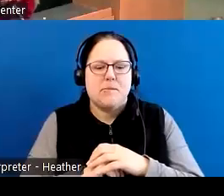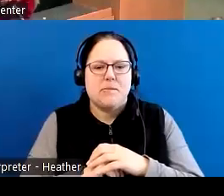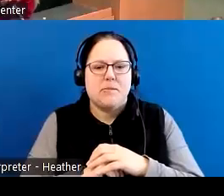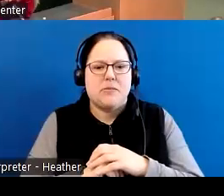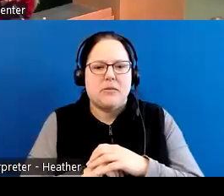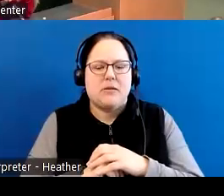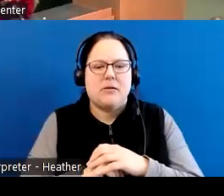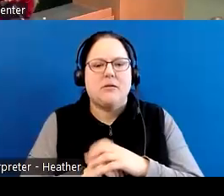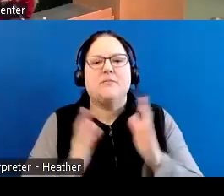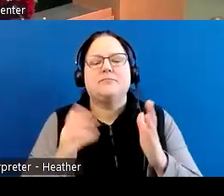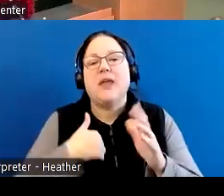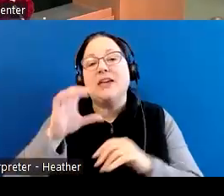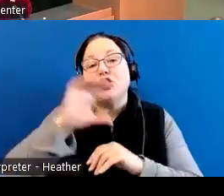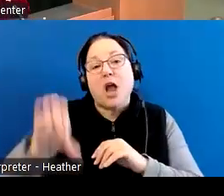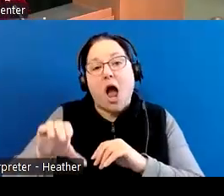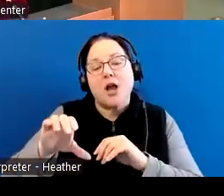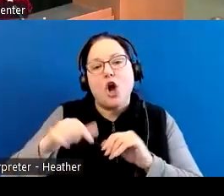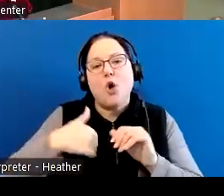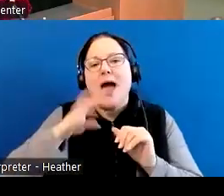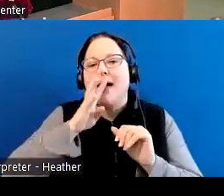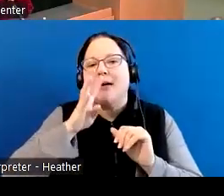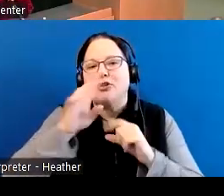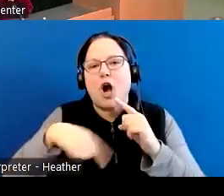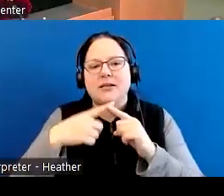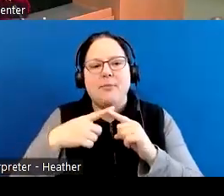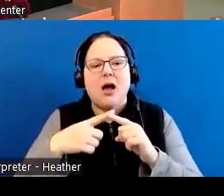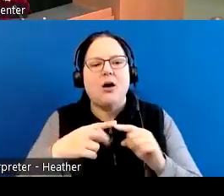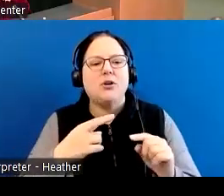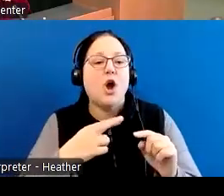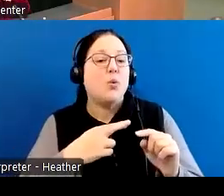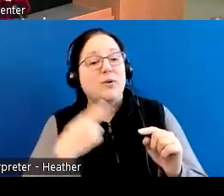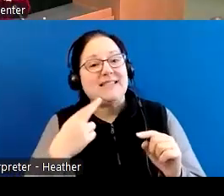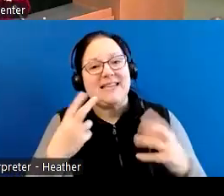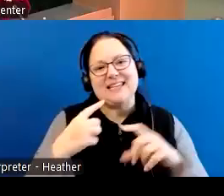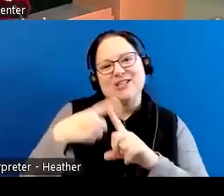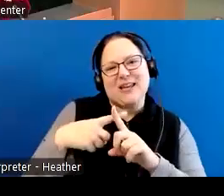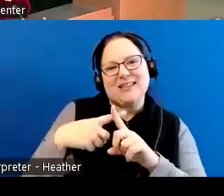thing was to talk about risky strengths um and uh we talked I had this risky strength question which